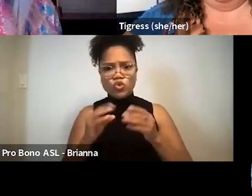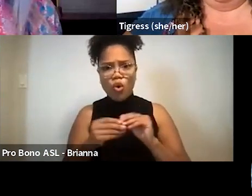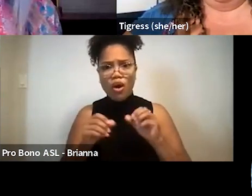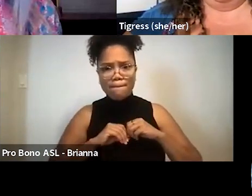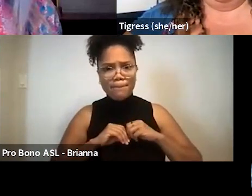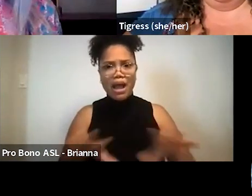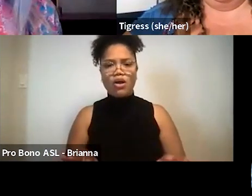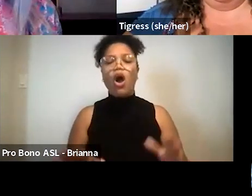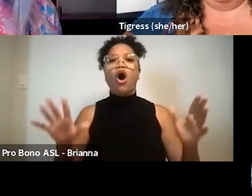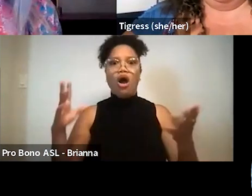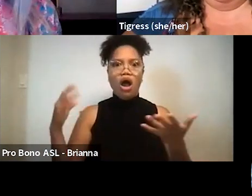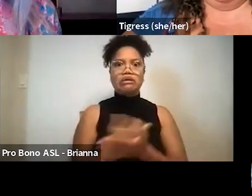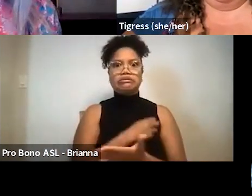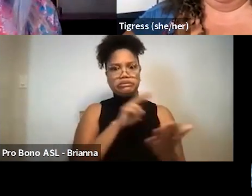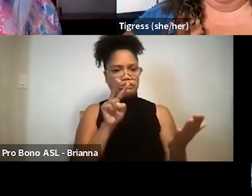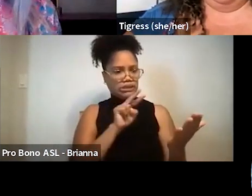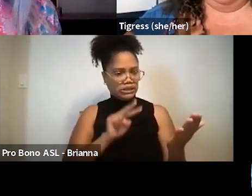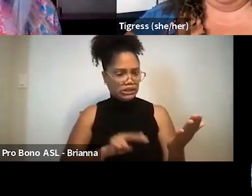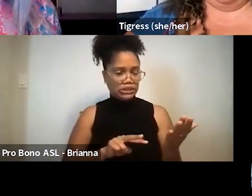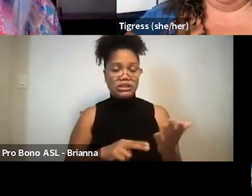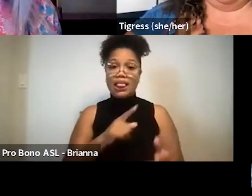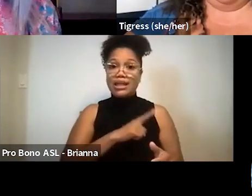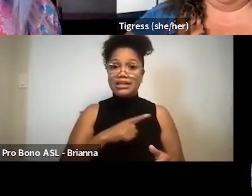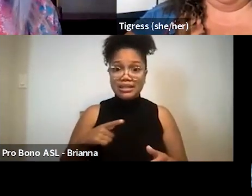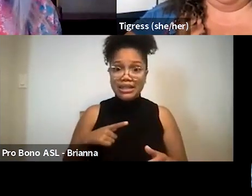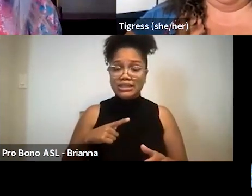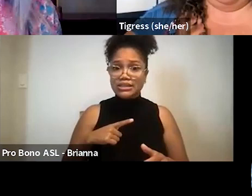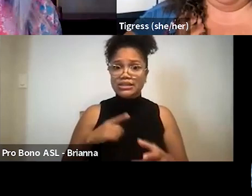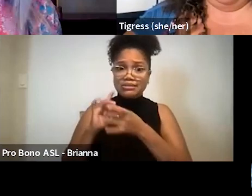and when things related to the legislation get updated.